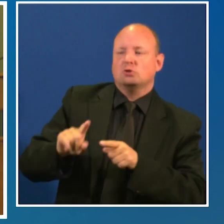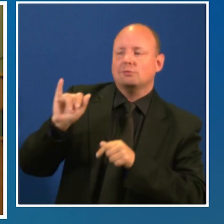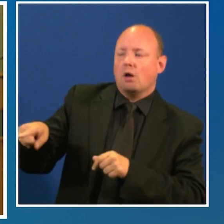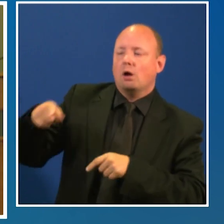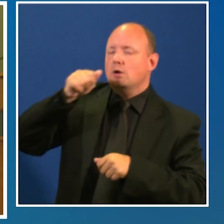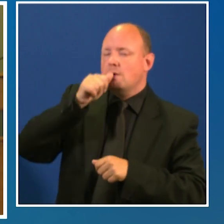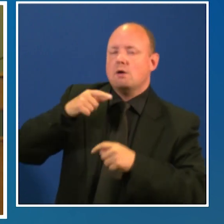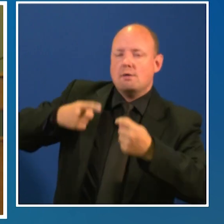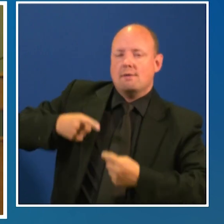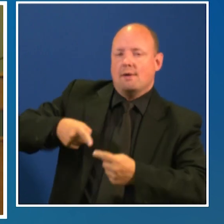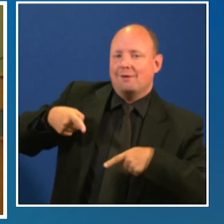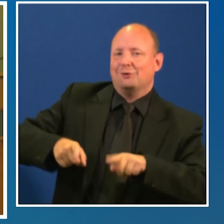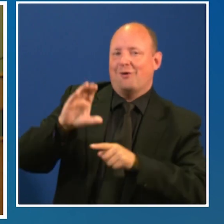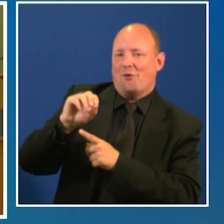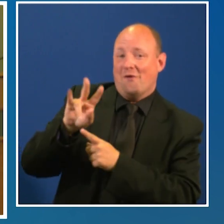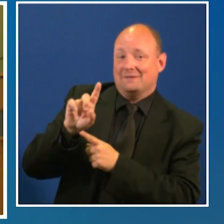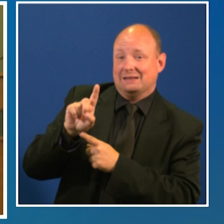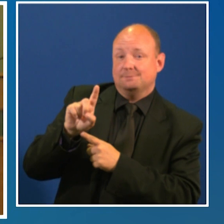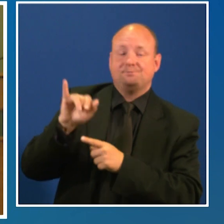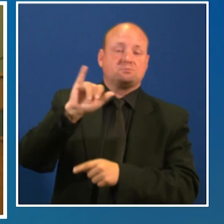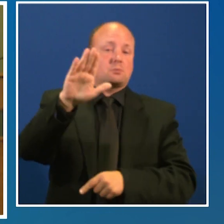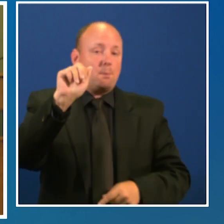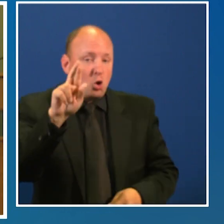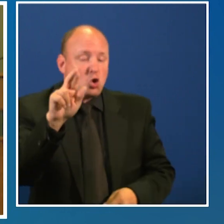restaurants, bars, fitness and training facilities, movie